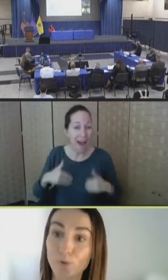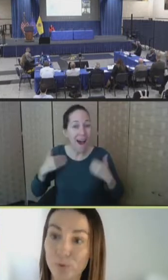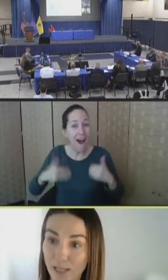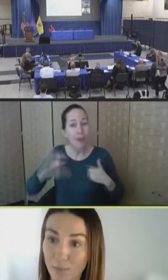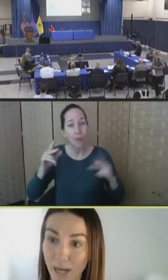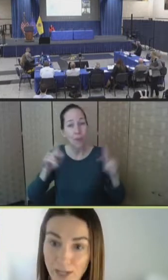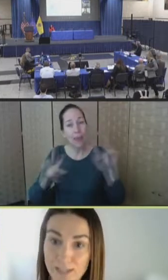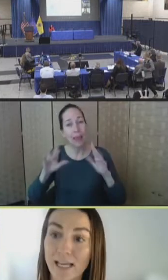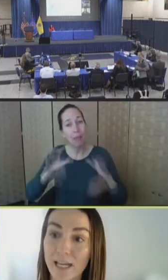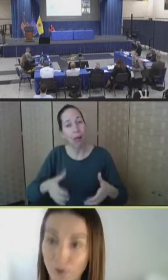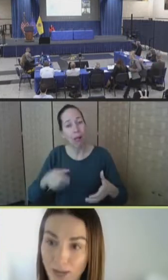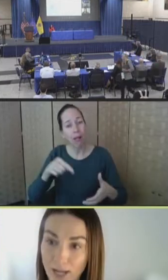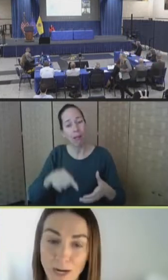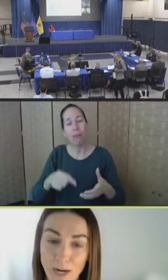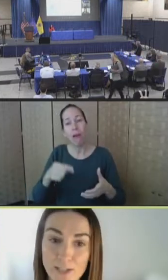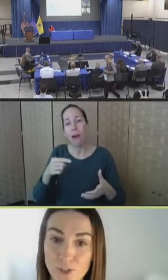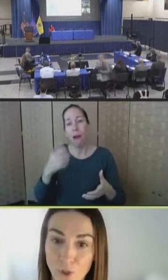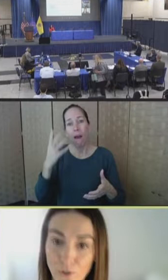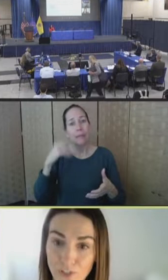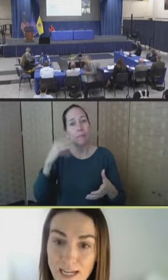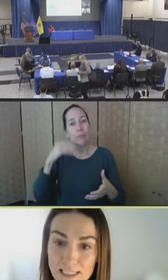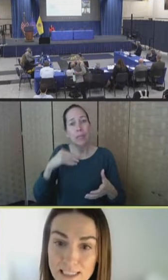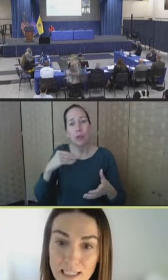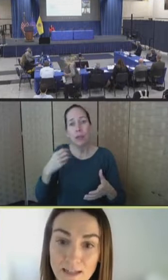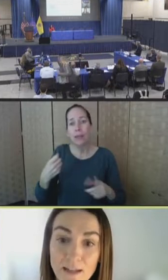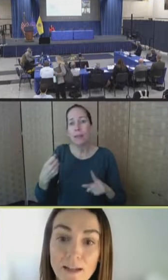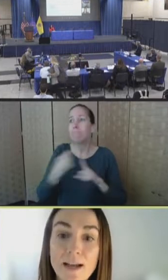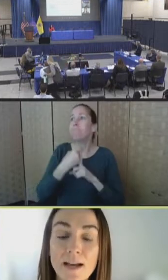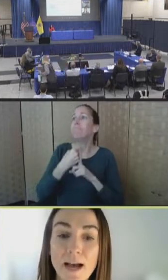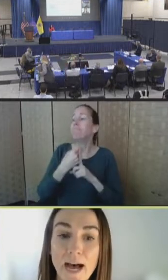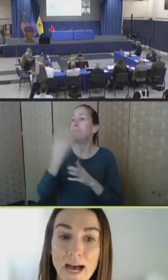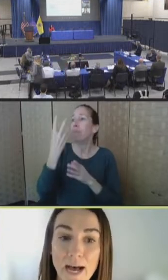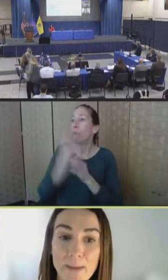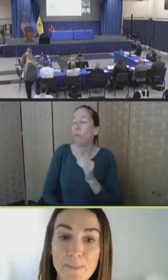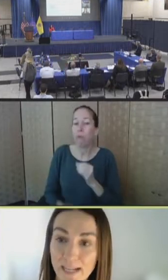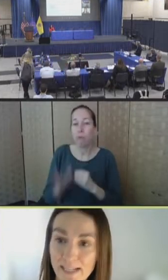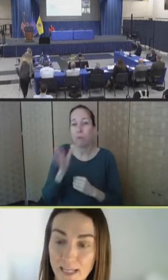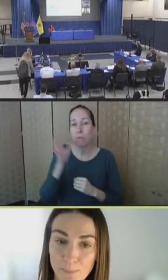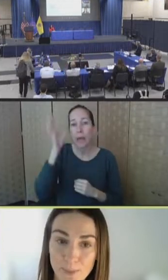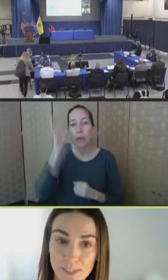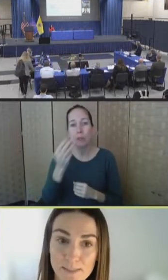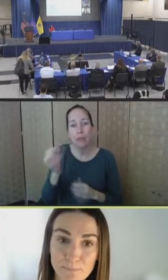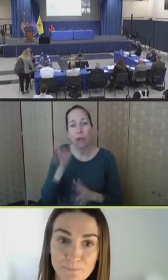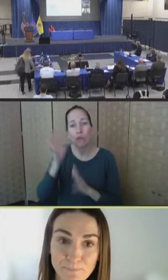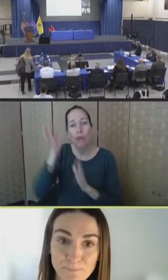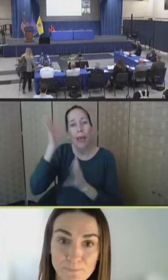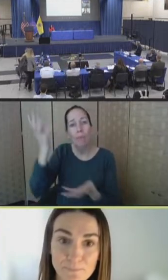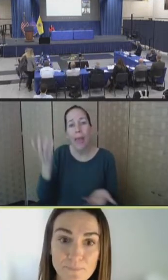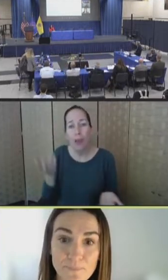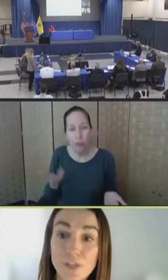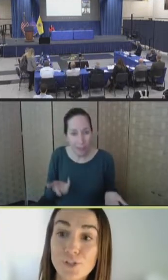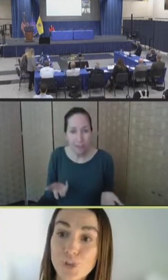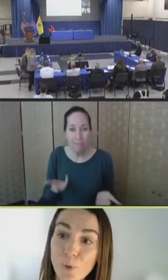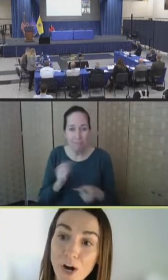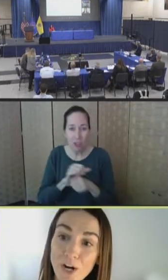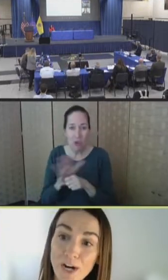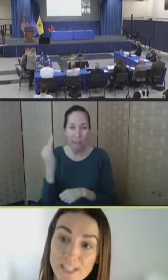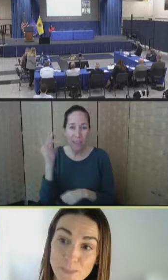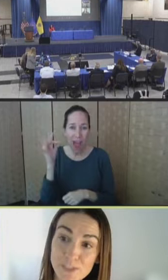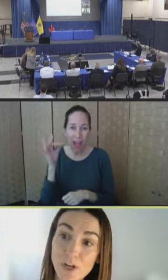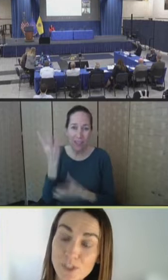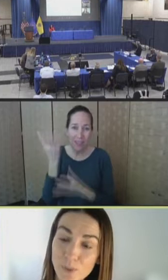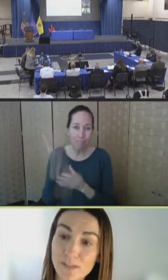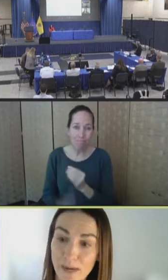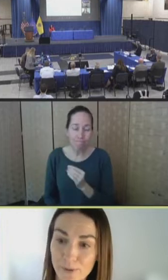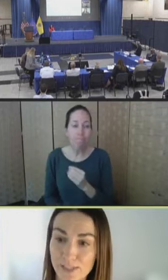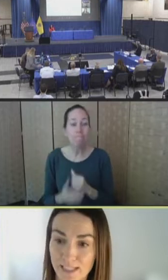losing parents and grandparents to COVID-19. Next slide, please. So, our estimates also allow us to